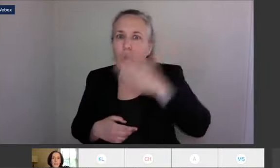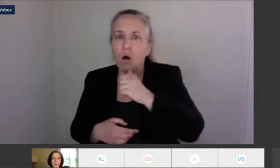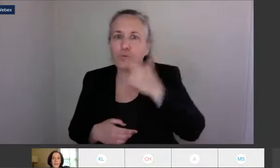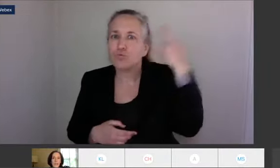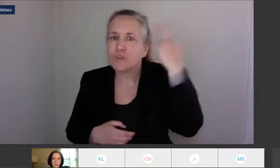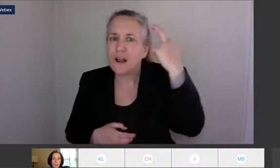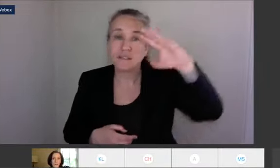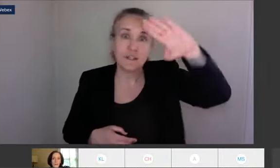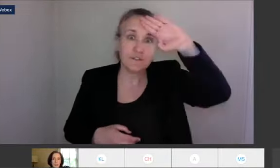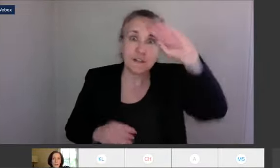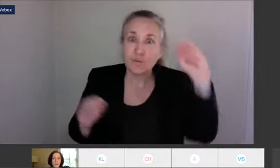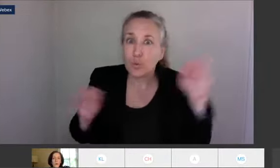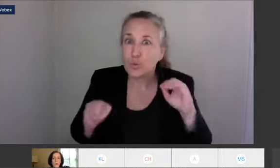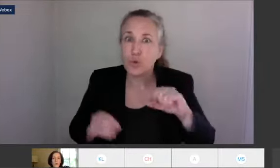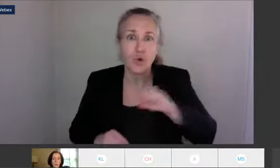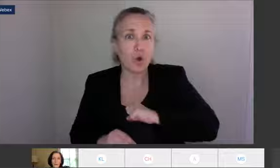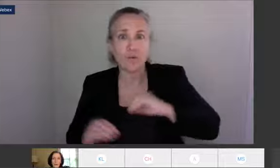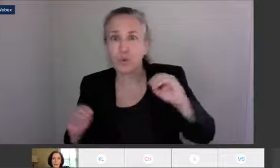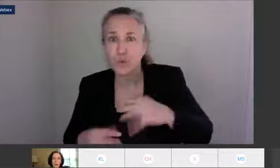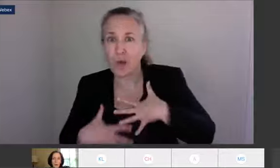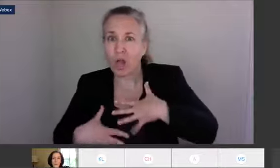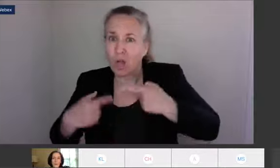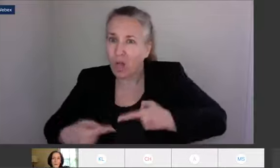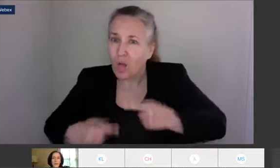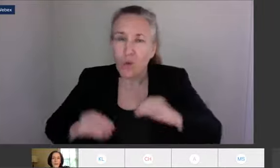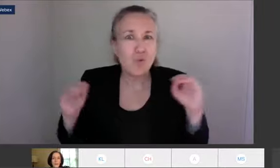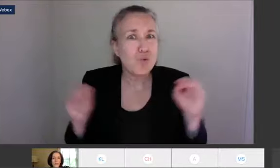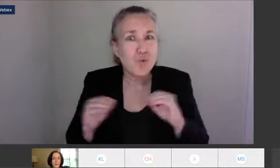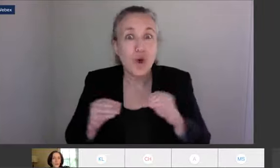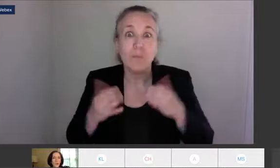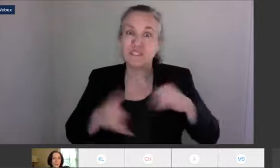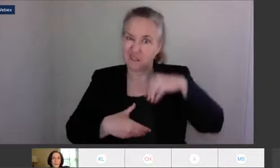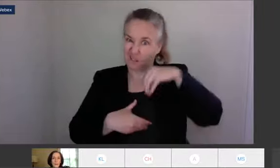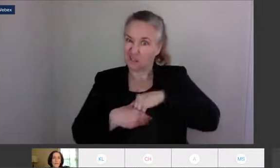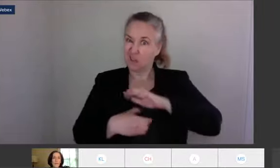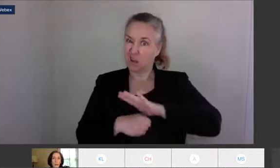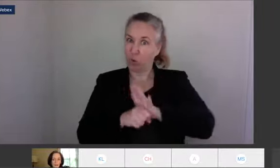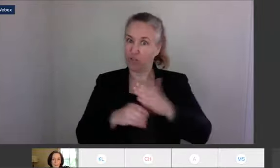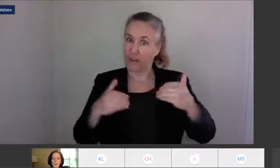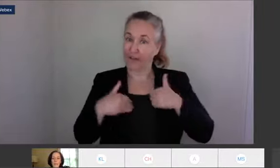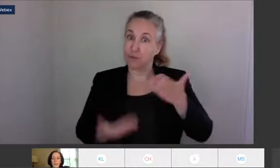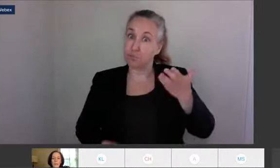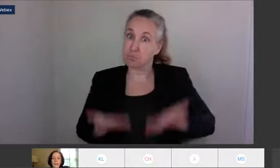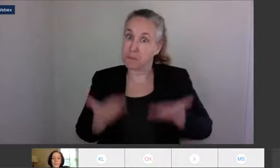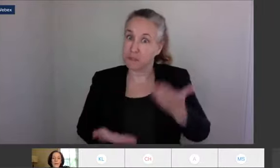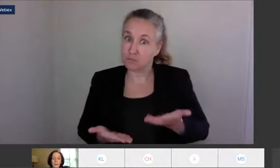contagious and so we just have to always think that it could be us and because of